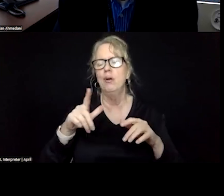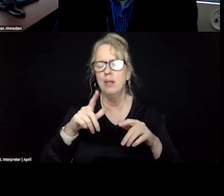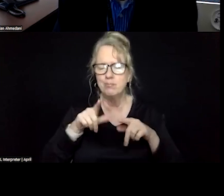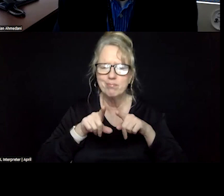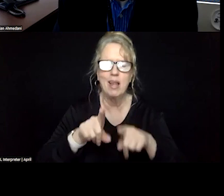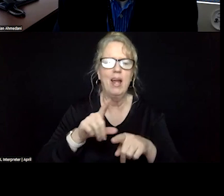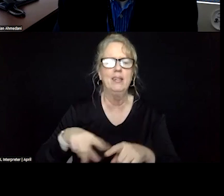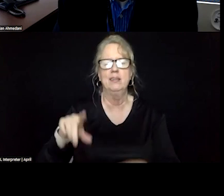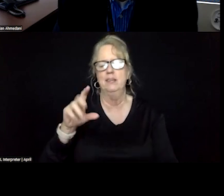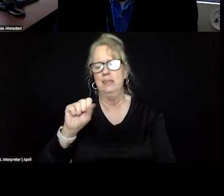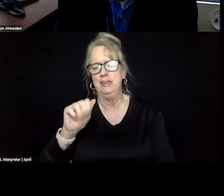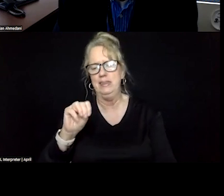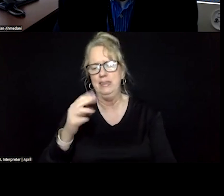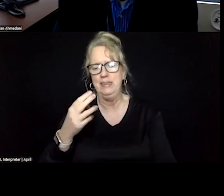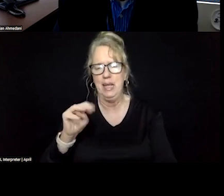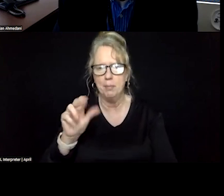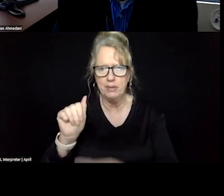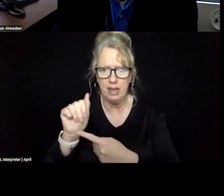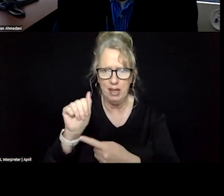UP THAT SUPPORT.